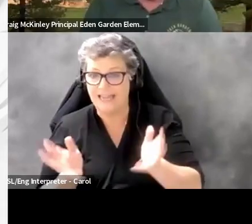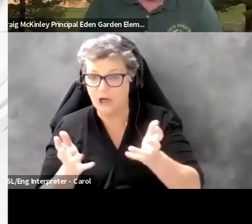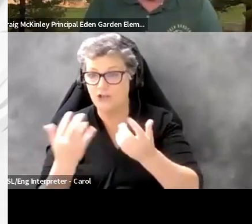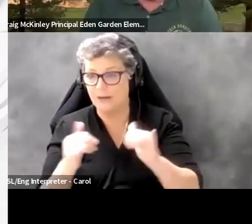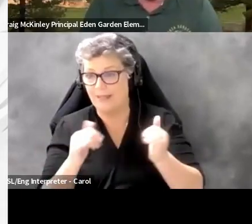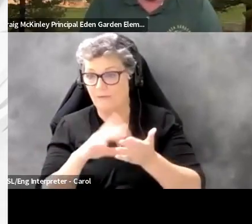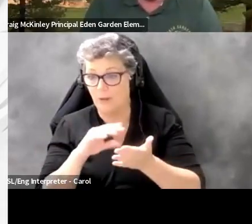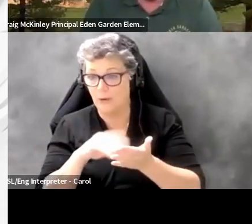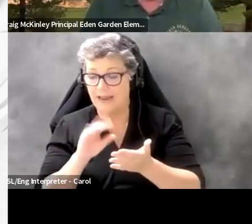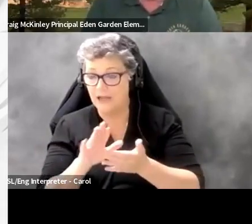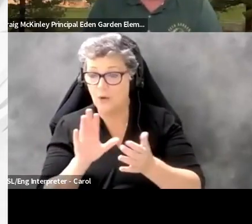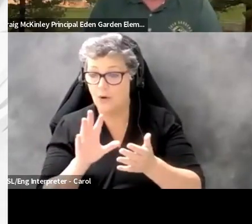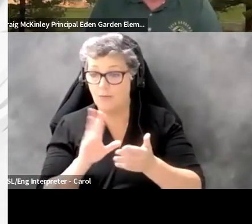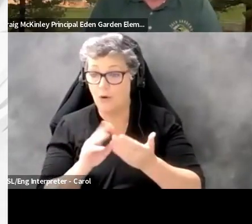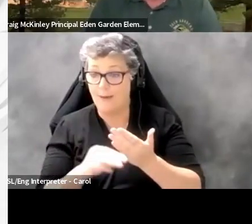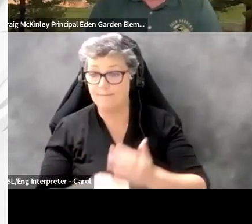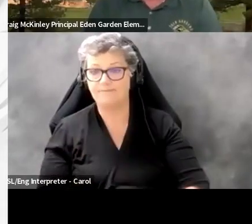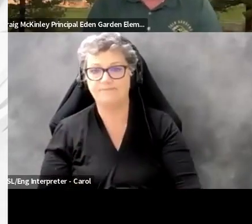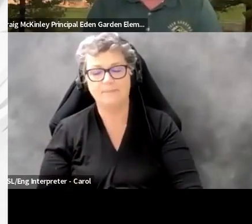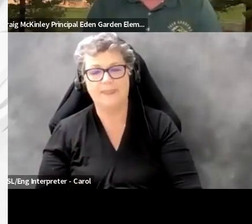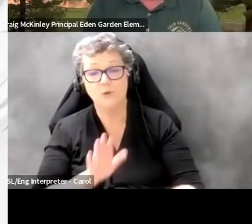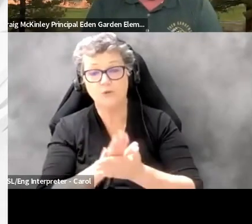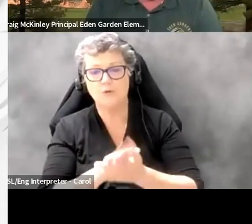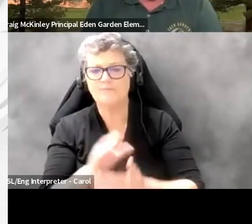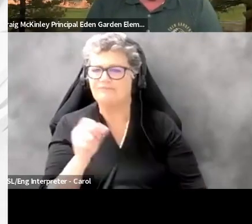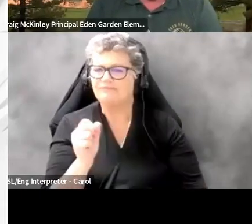learning in your programs? In your school. Craig McKinley: Yeah I think that one of the